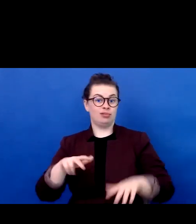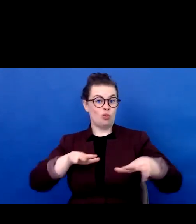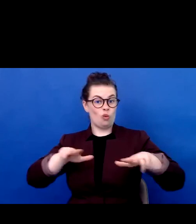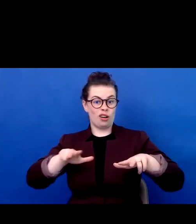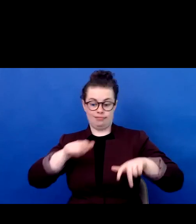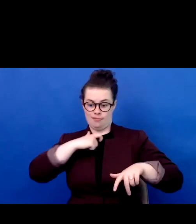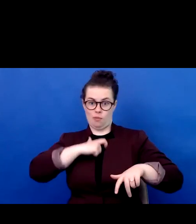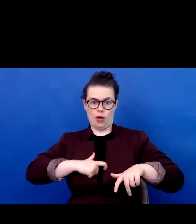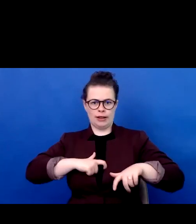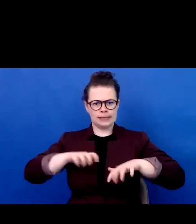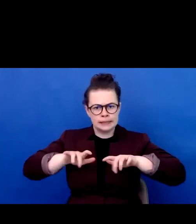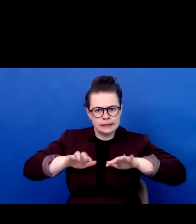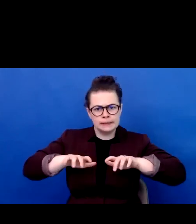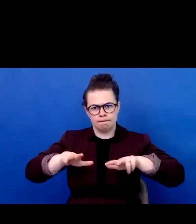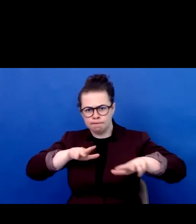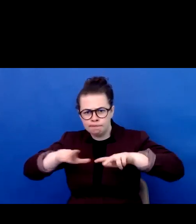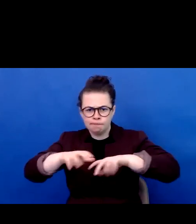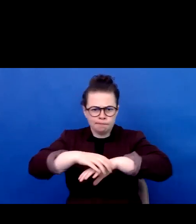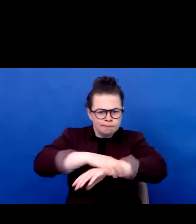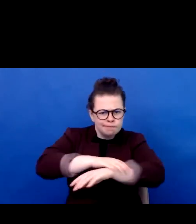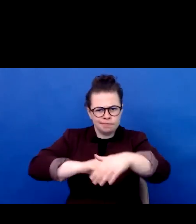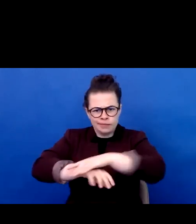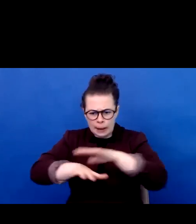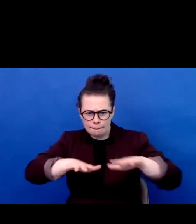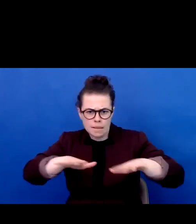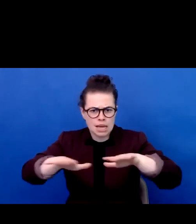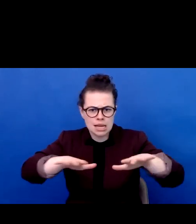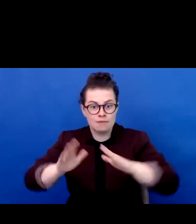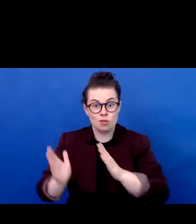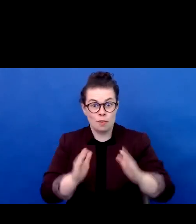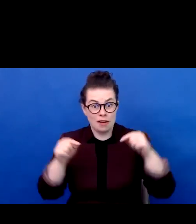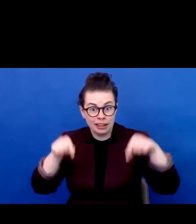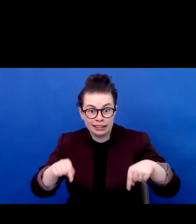were coordinating and preparing for this event the sign language interpreters and the captioners